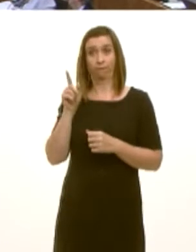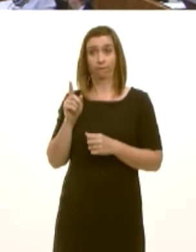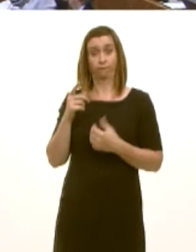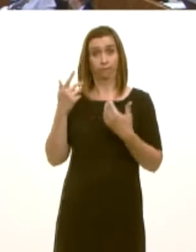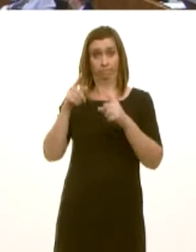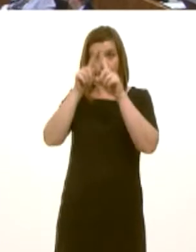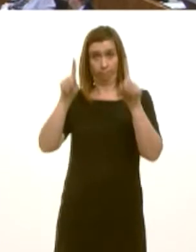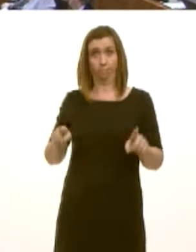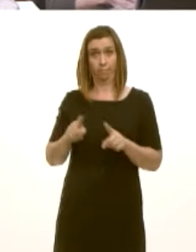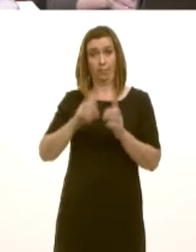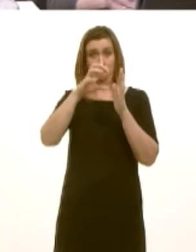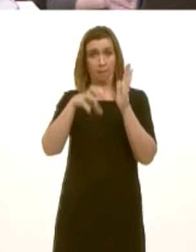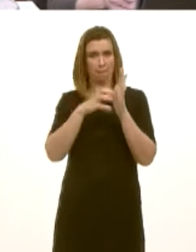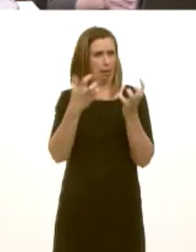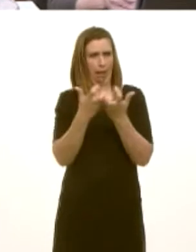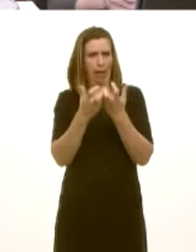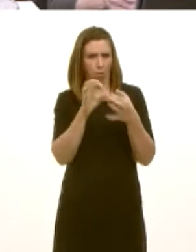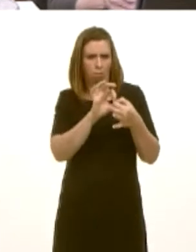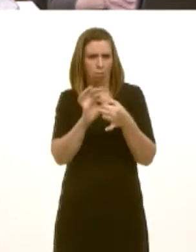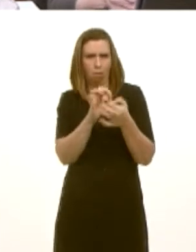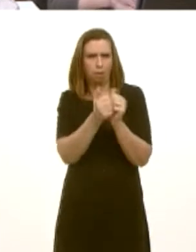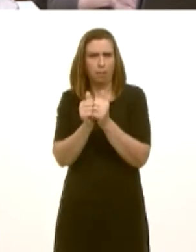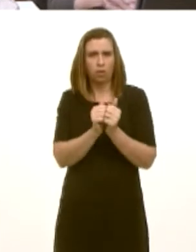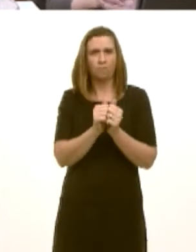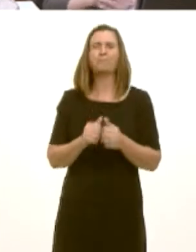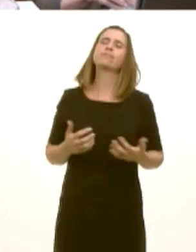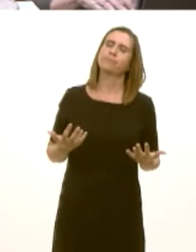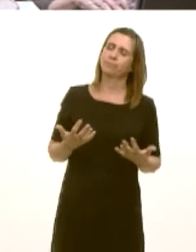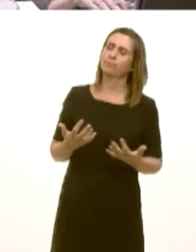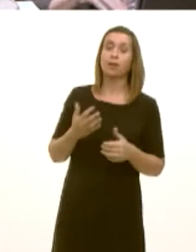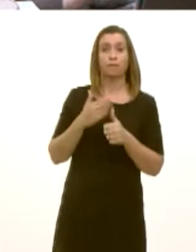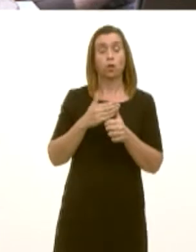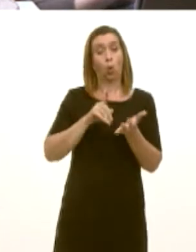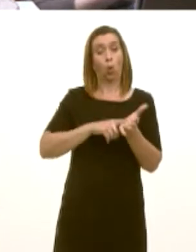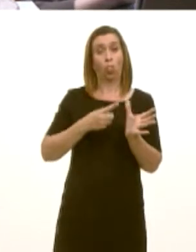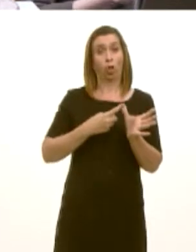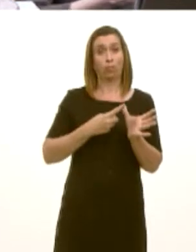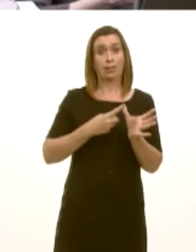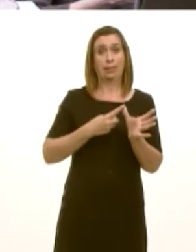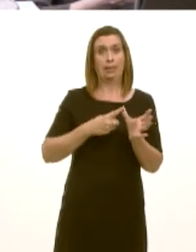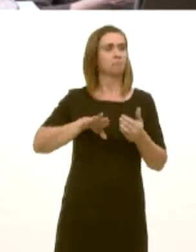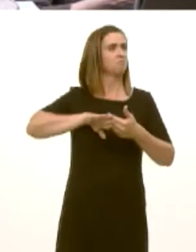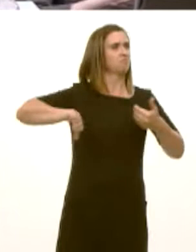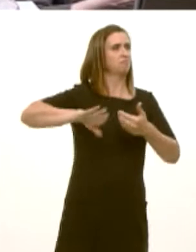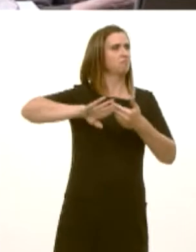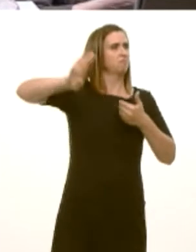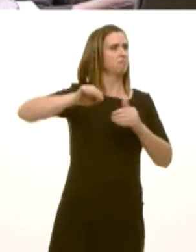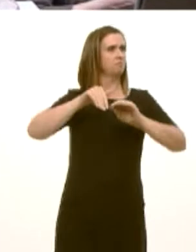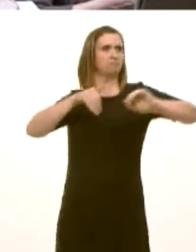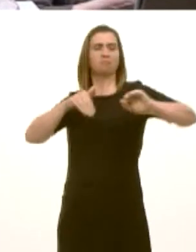Carwyn Jones: First of all, local authorities would have to collaborate regardless of the